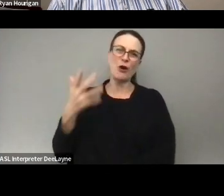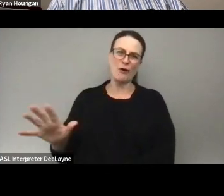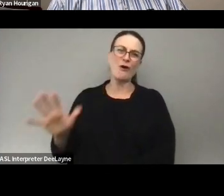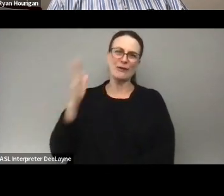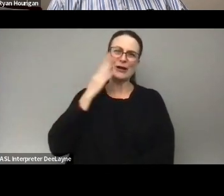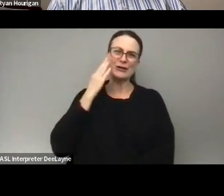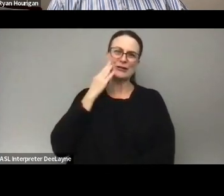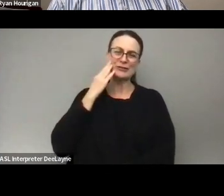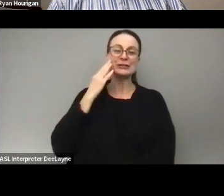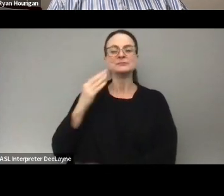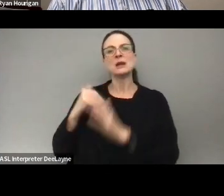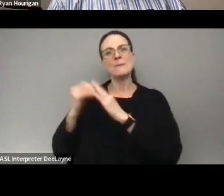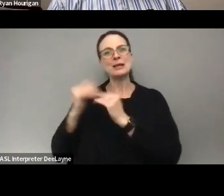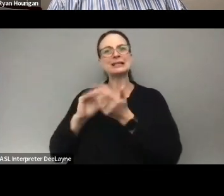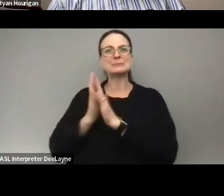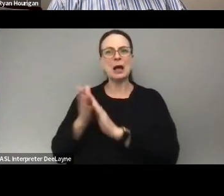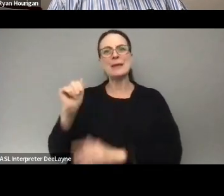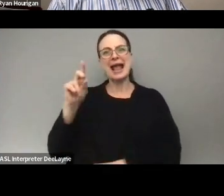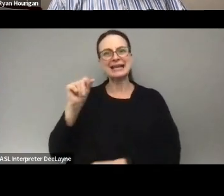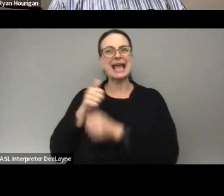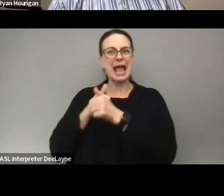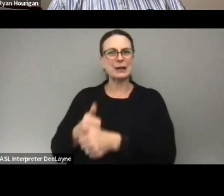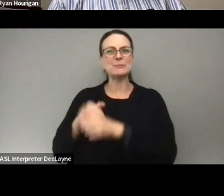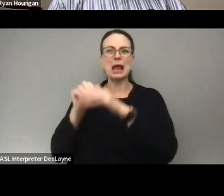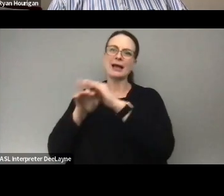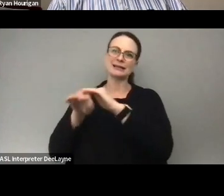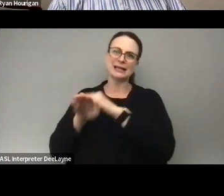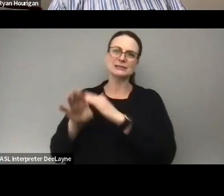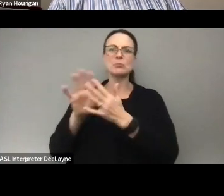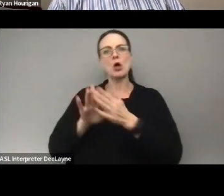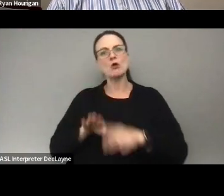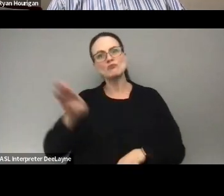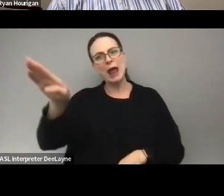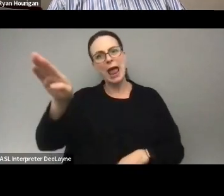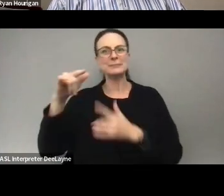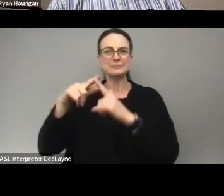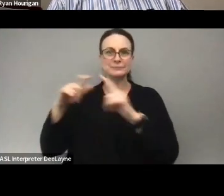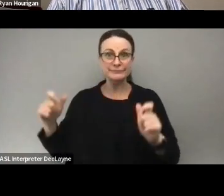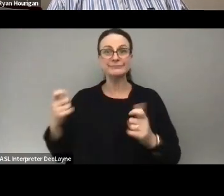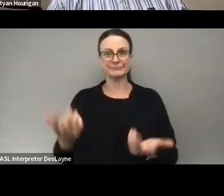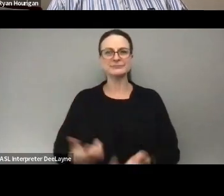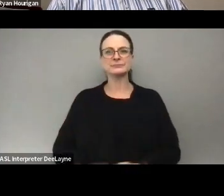buildings becoming ADA compliant, compliant with ramps, and all of those good things.